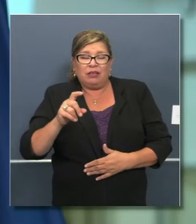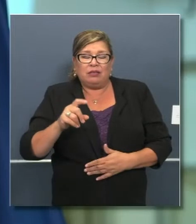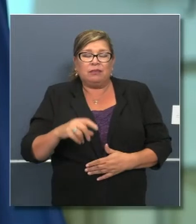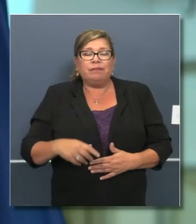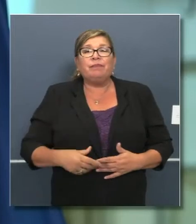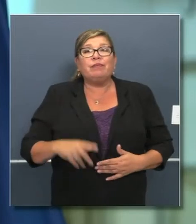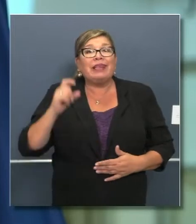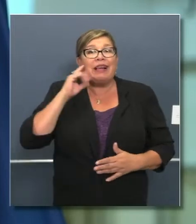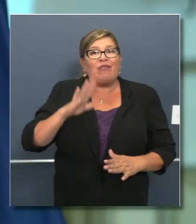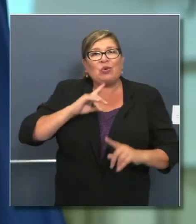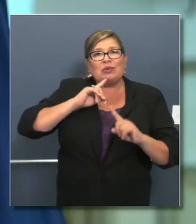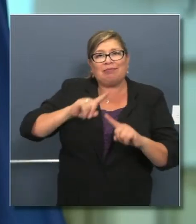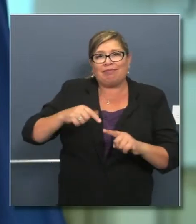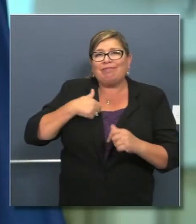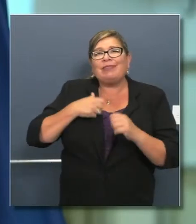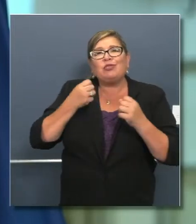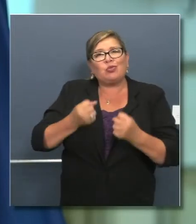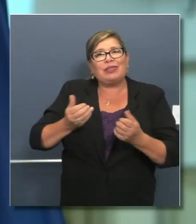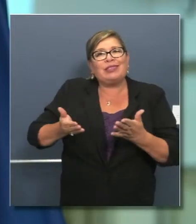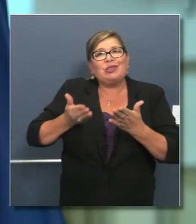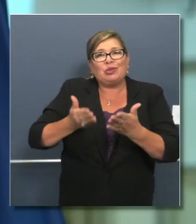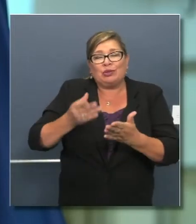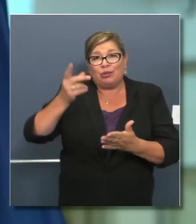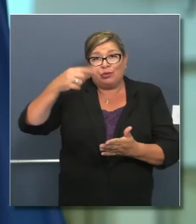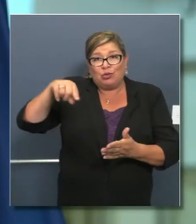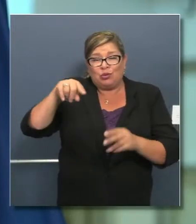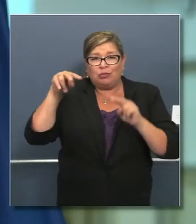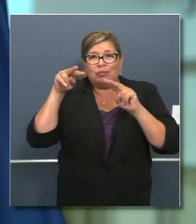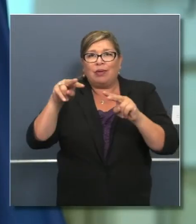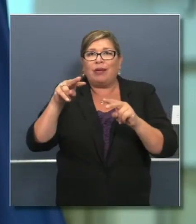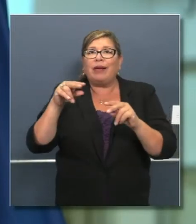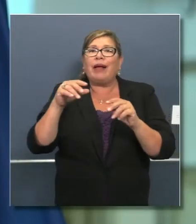a legislative language that we put together and what we referred to as our budget trailer bill